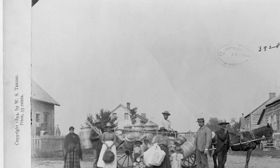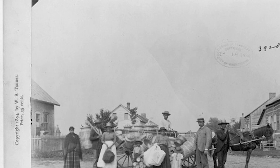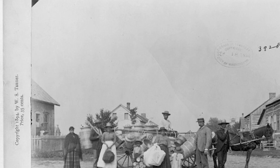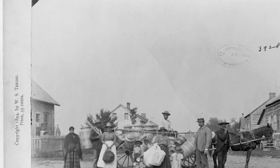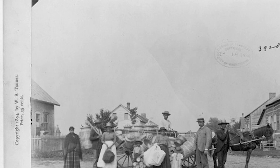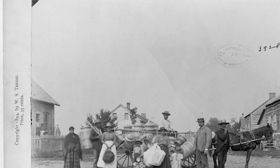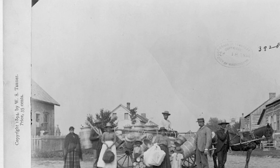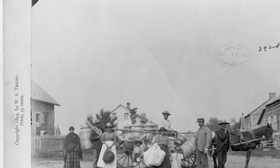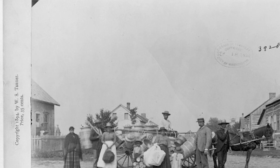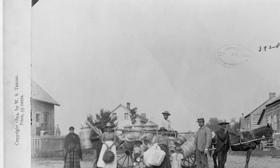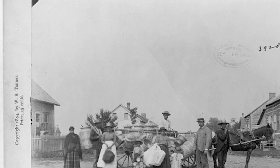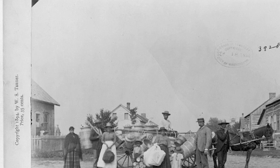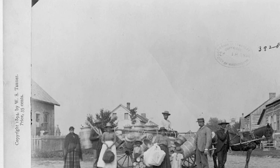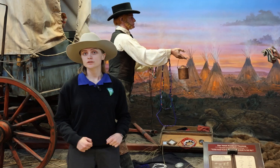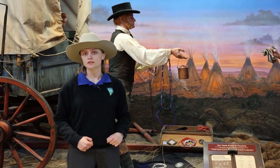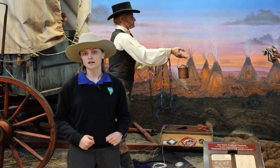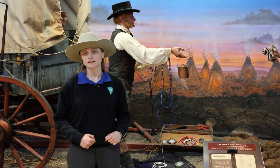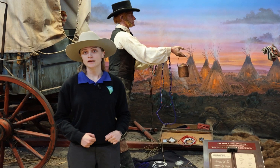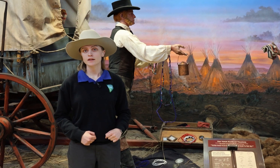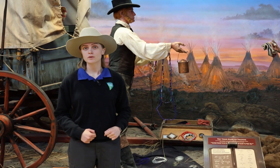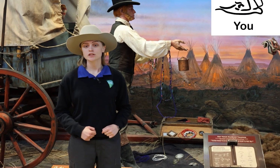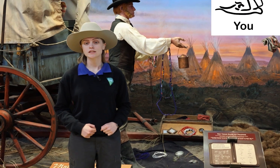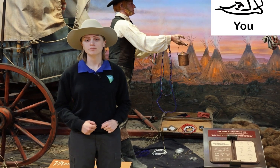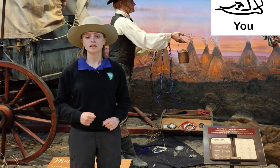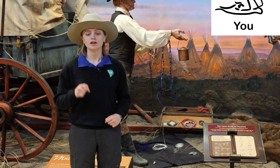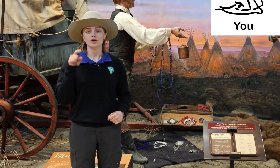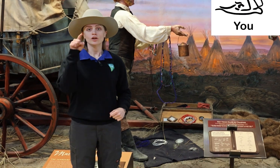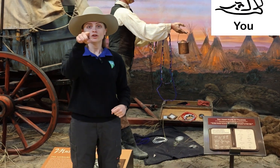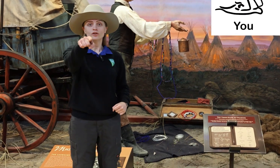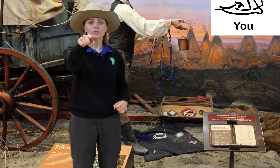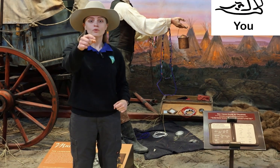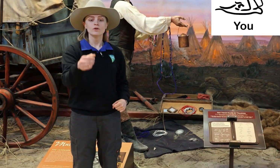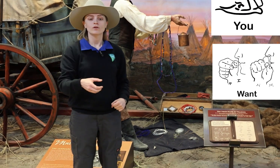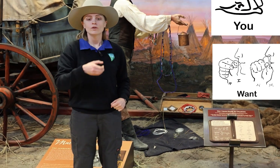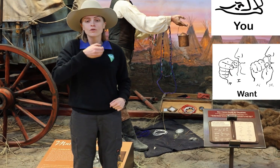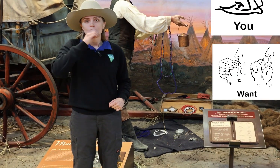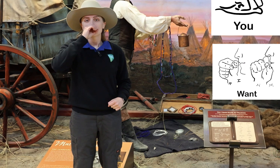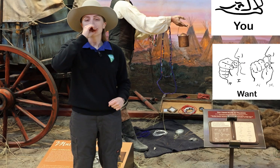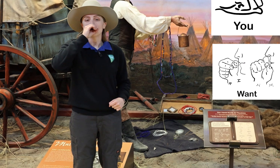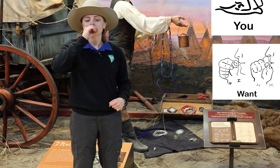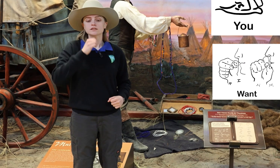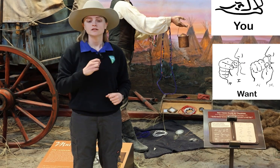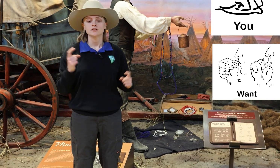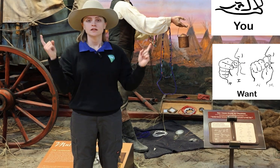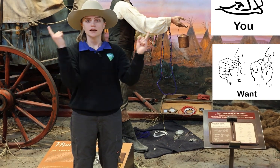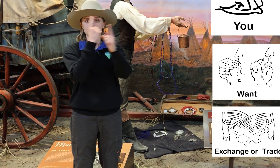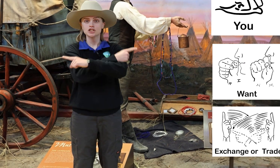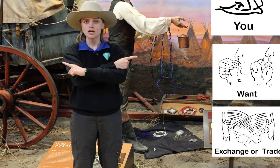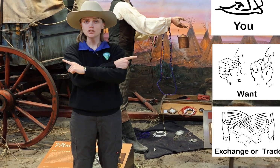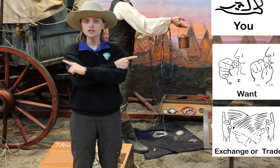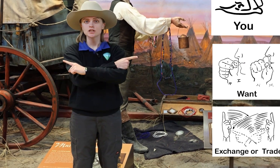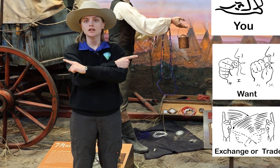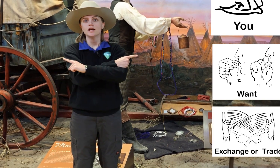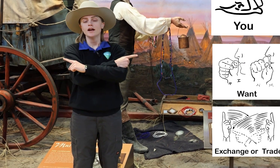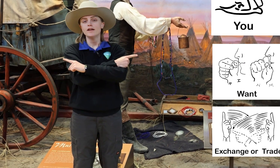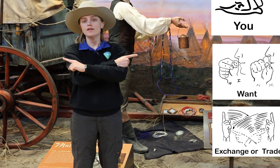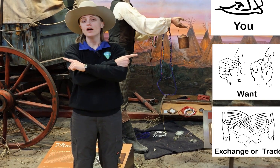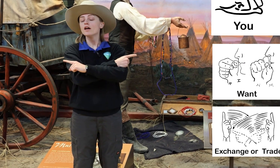what they needed. Some of those sign languages can be, “you” “want” “exchange?” and then the